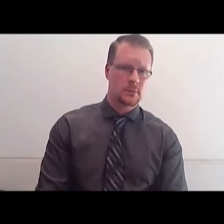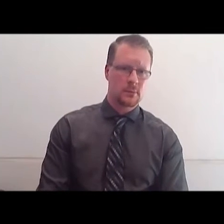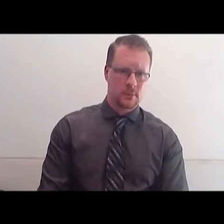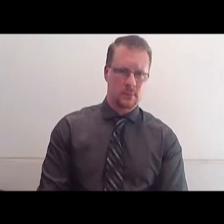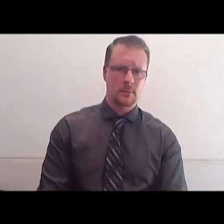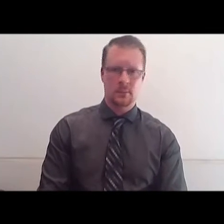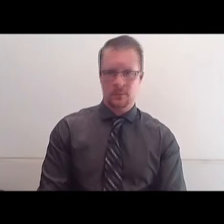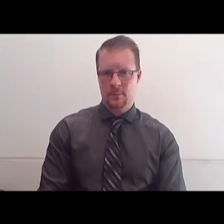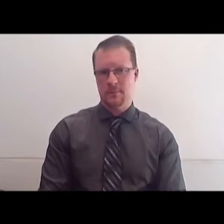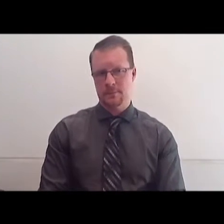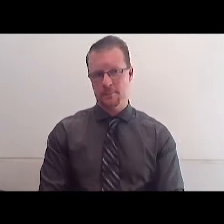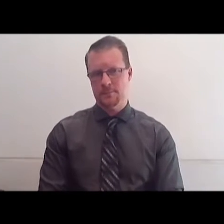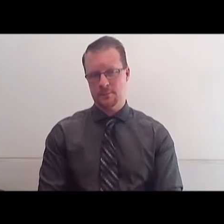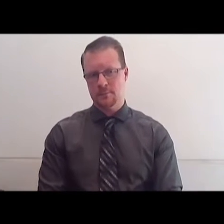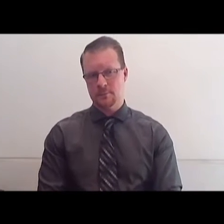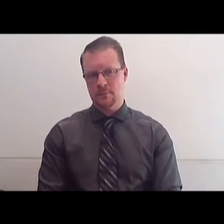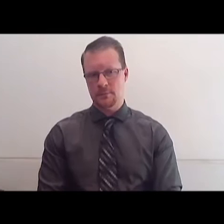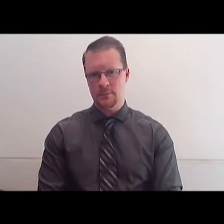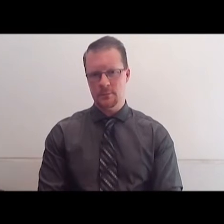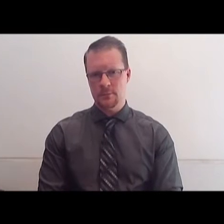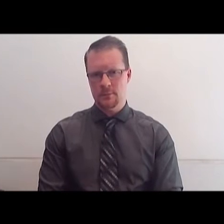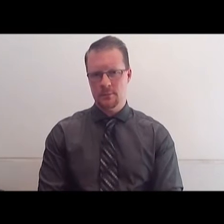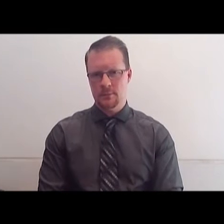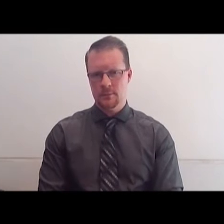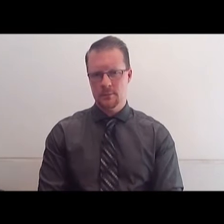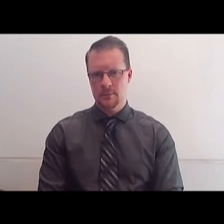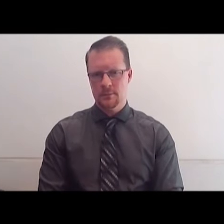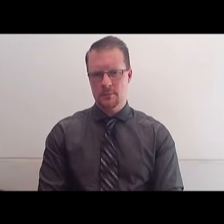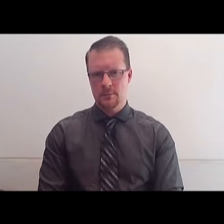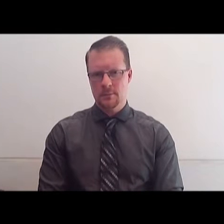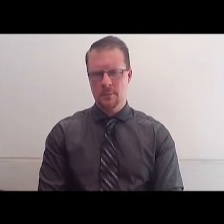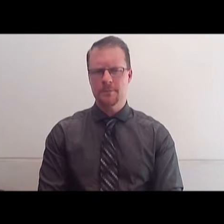way that we can practice cultural humility in our practice.